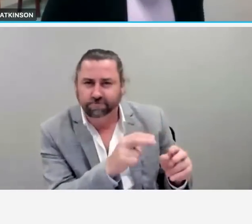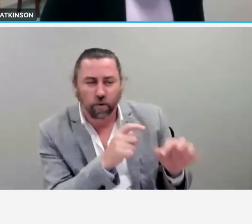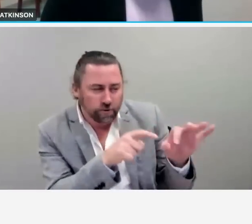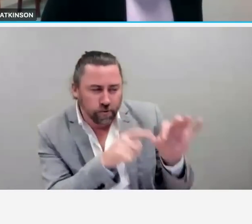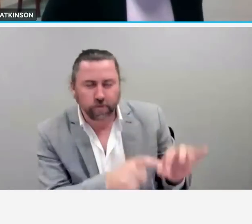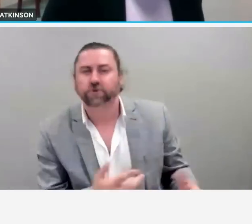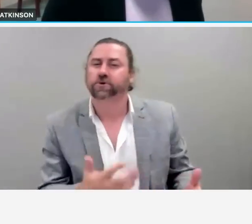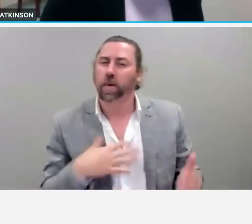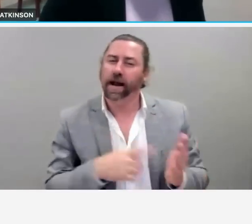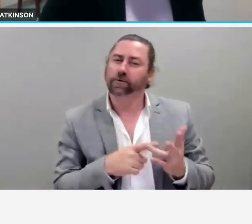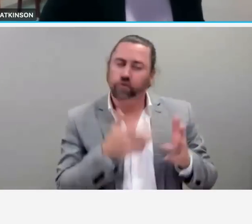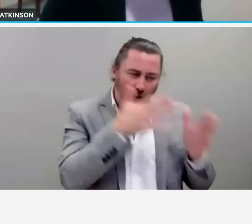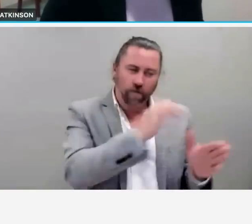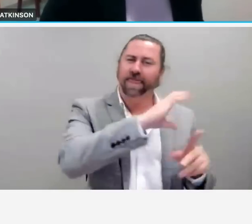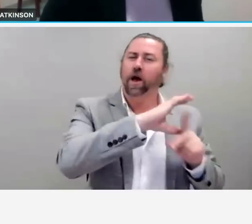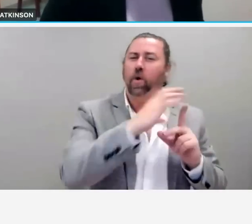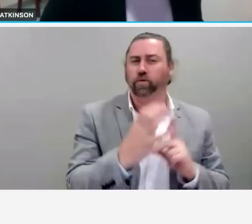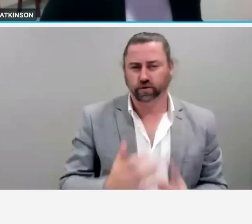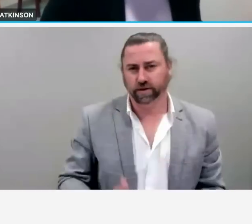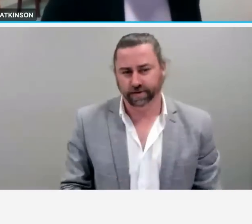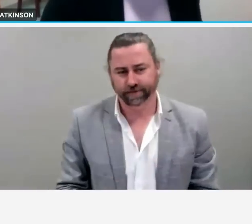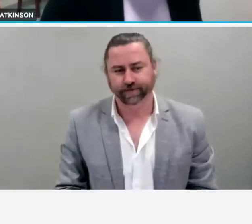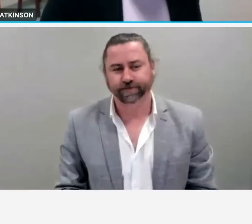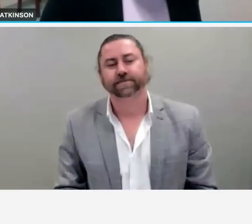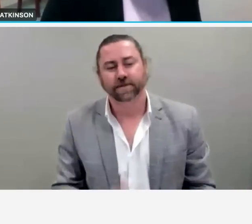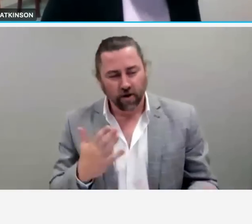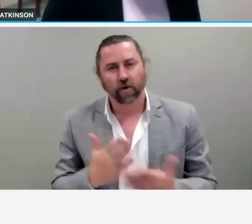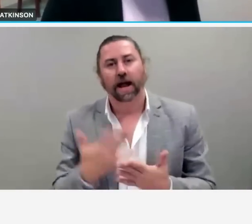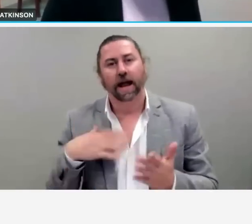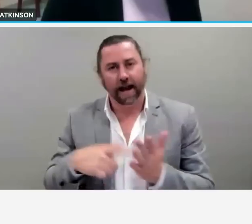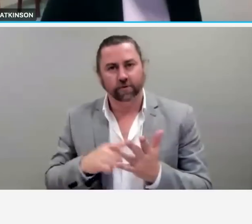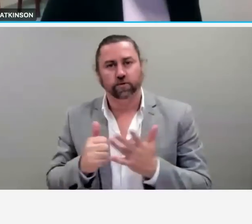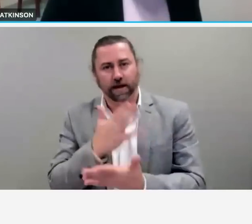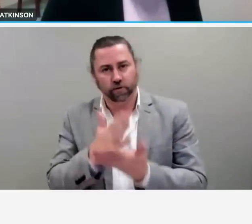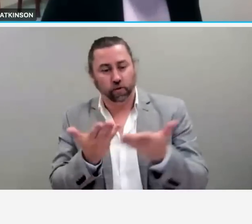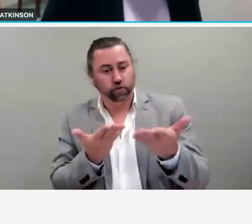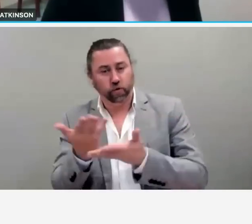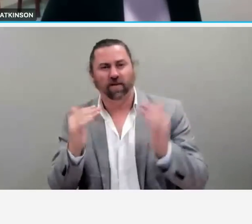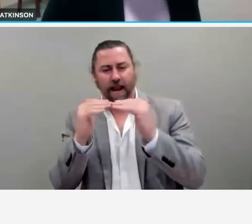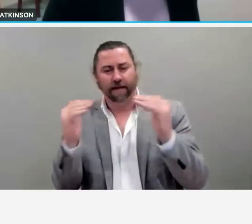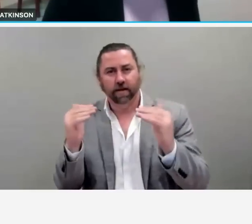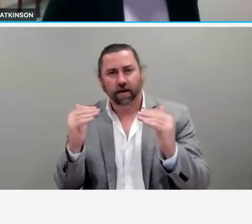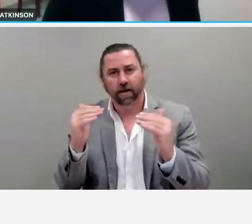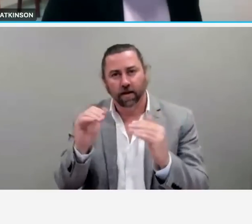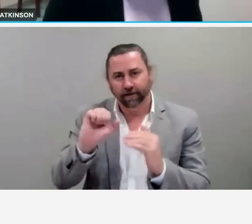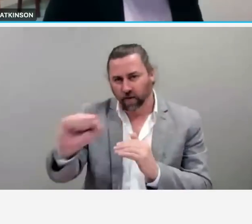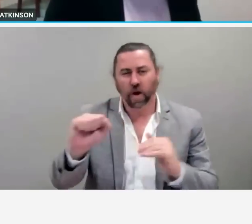So finally we have a very important piece of work to validate the service levels assigned to each class.